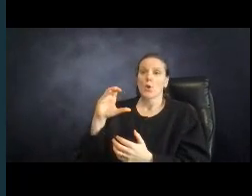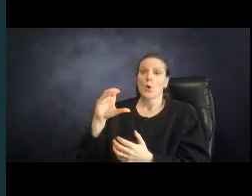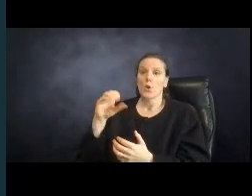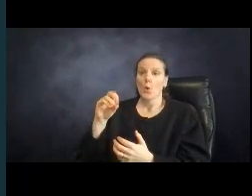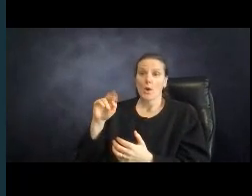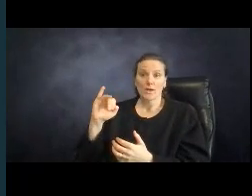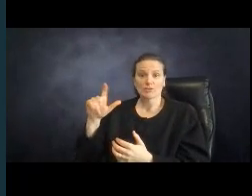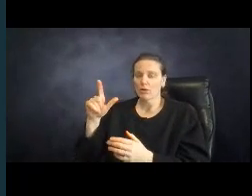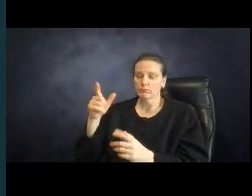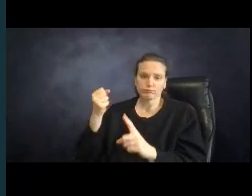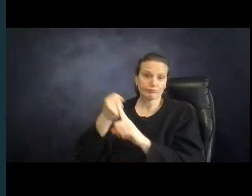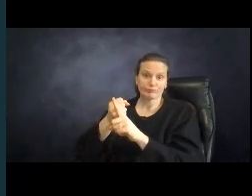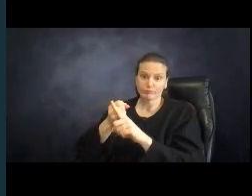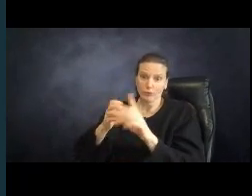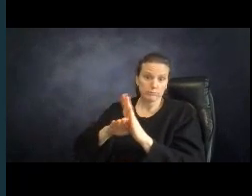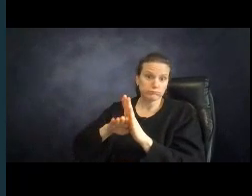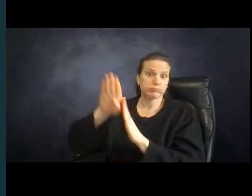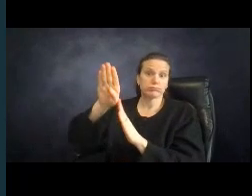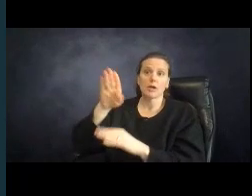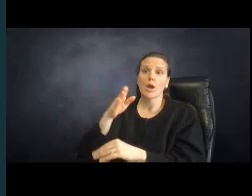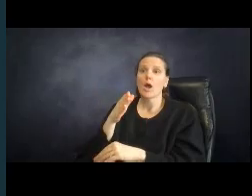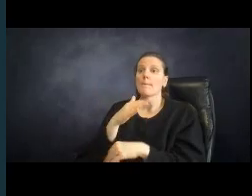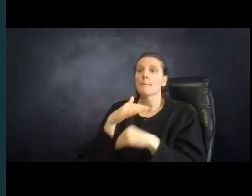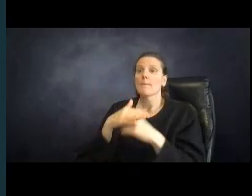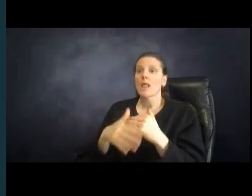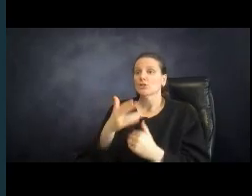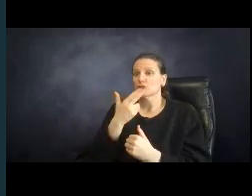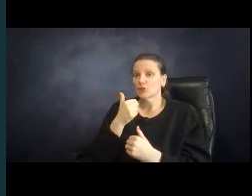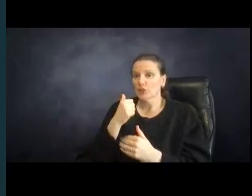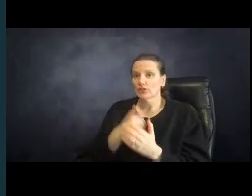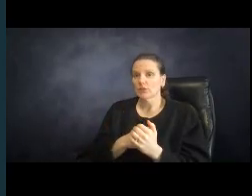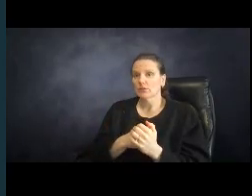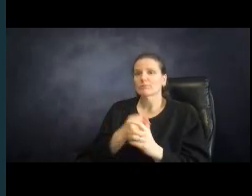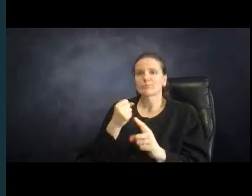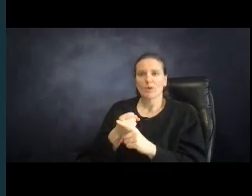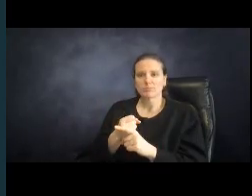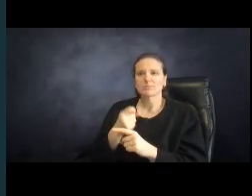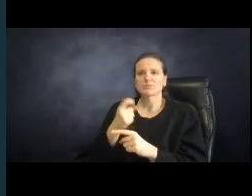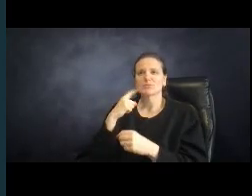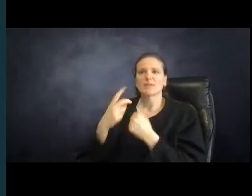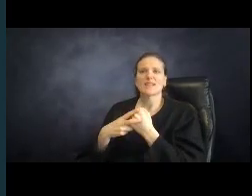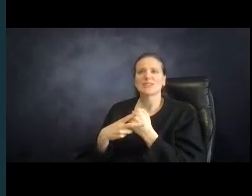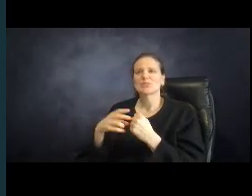sugar and it prompts the body to release stored glucose for media energy.